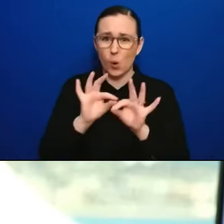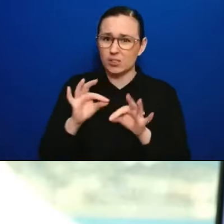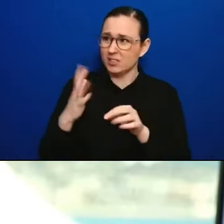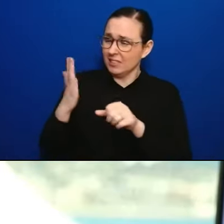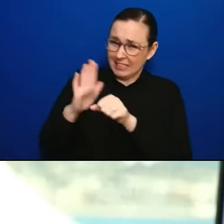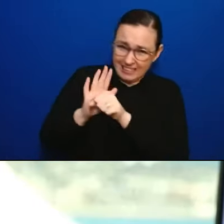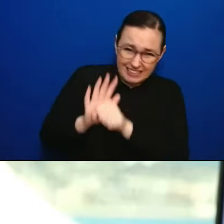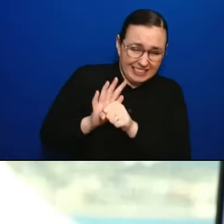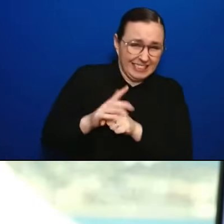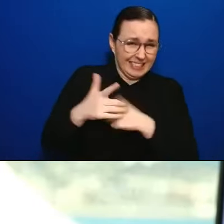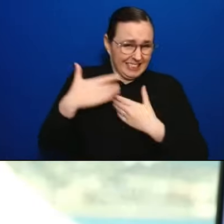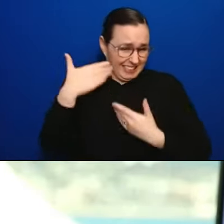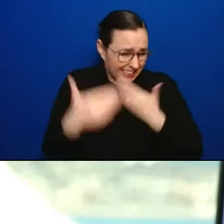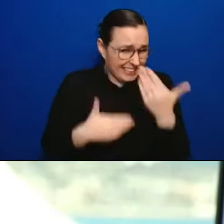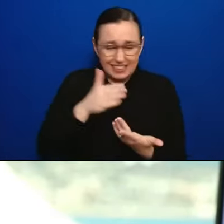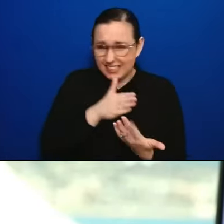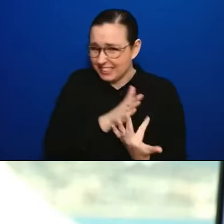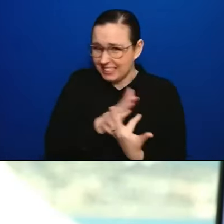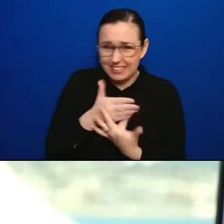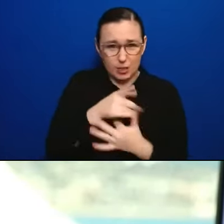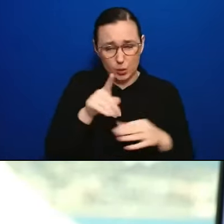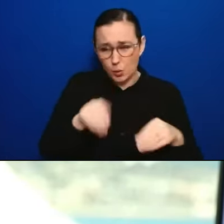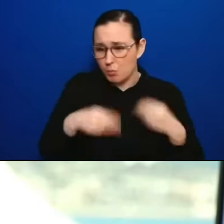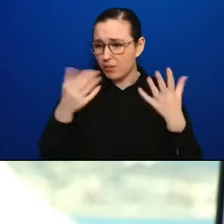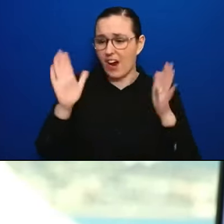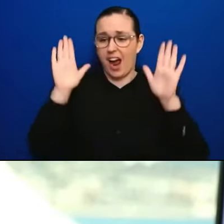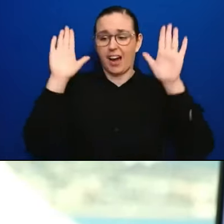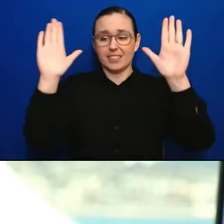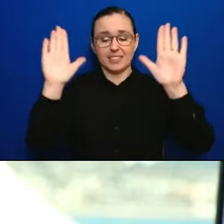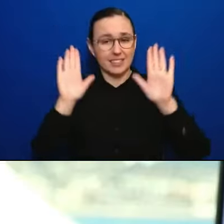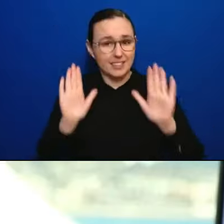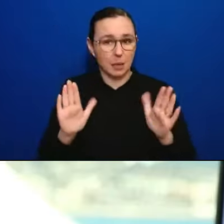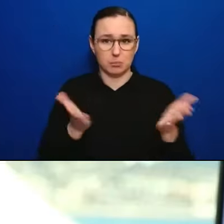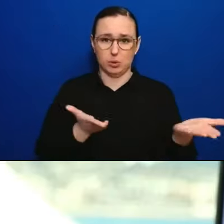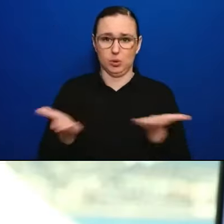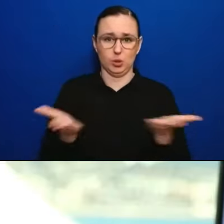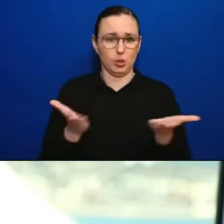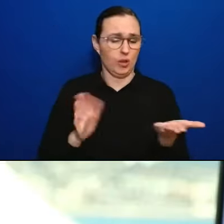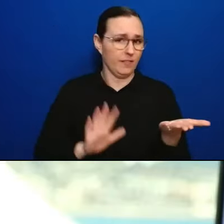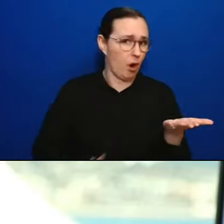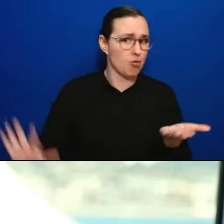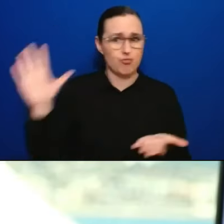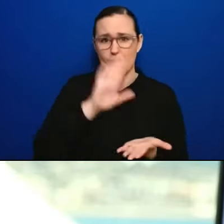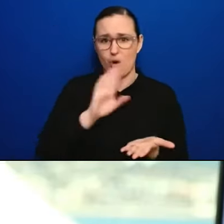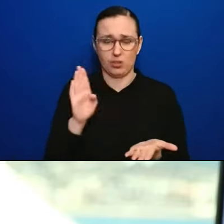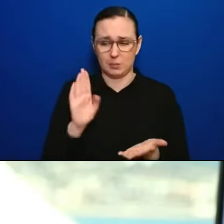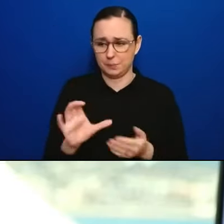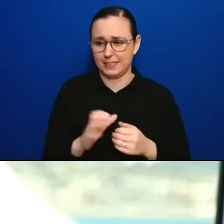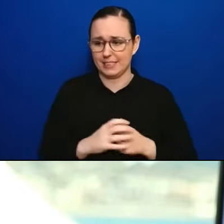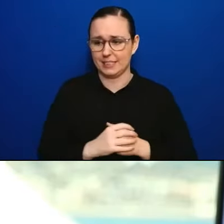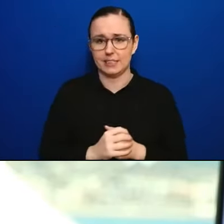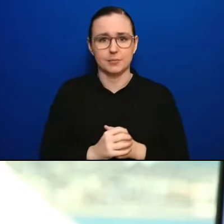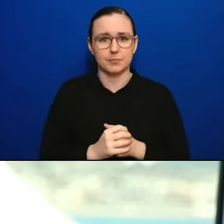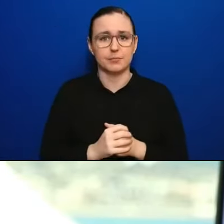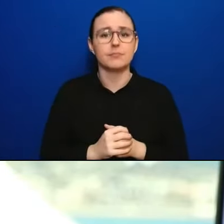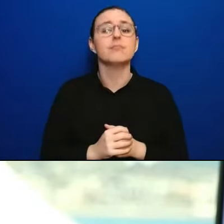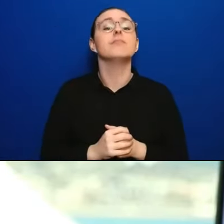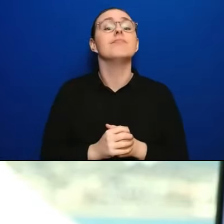again if we can, who have been working exceptionally hard under enormous pressure to get